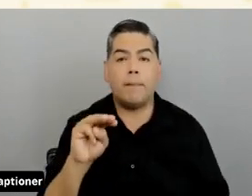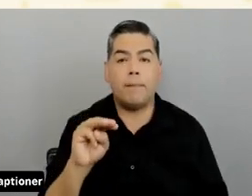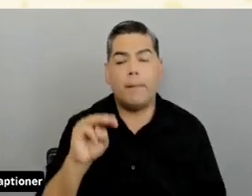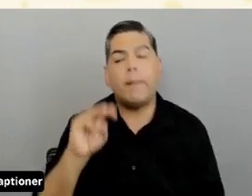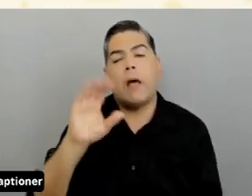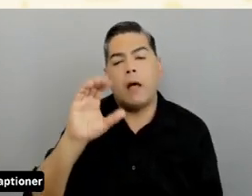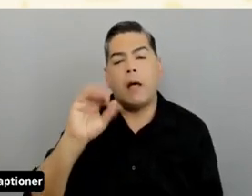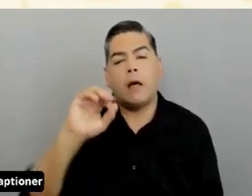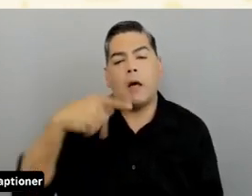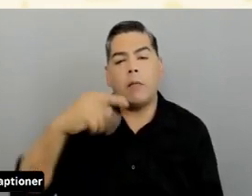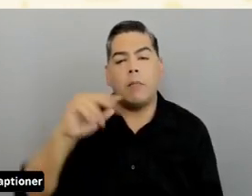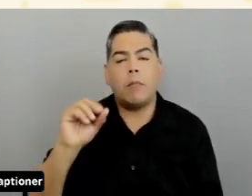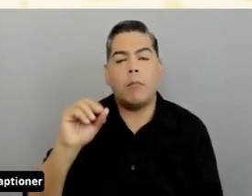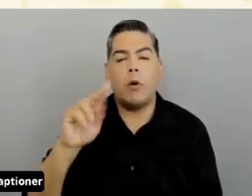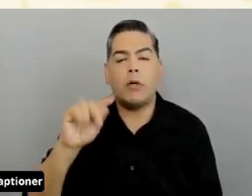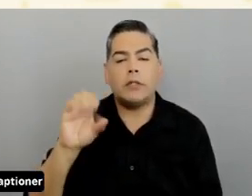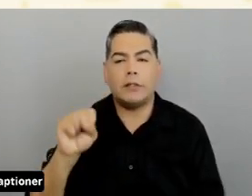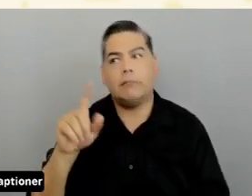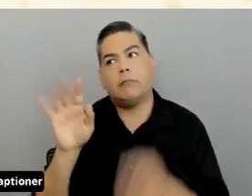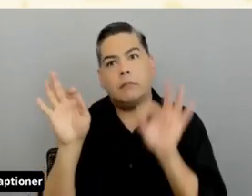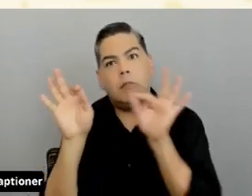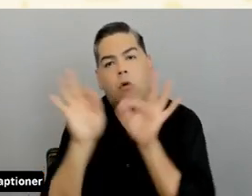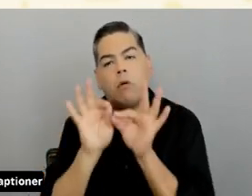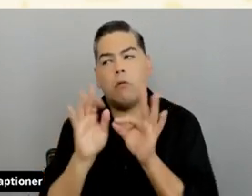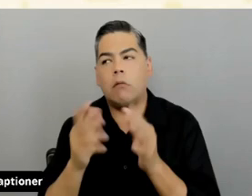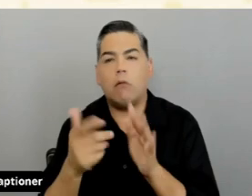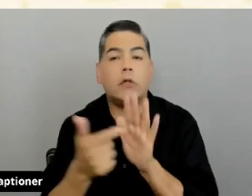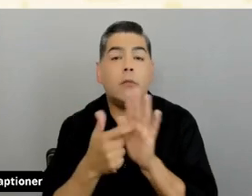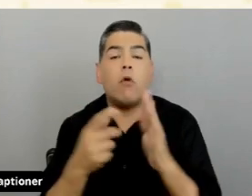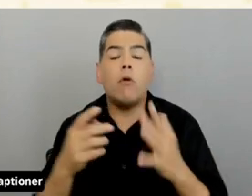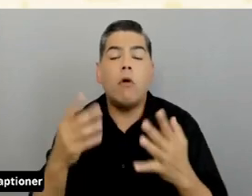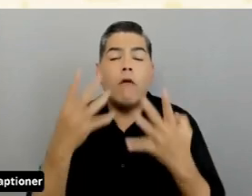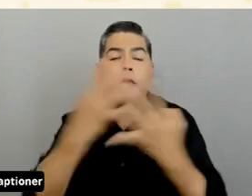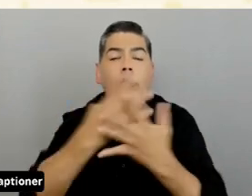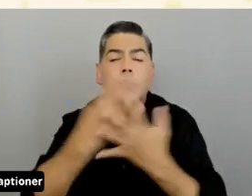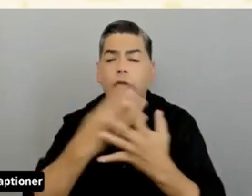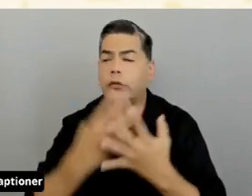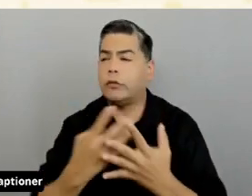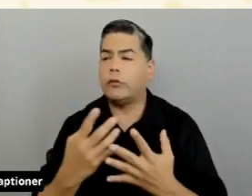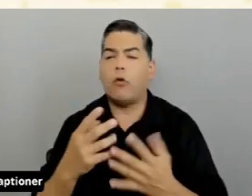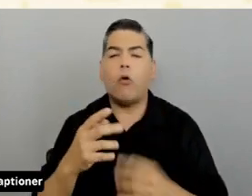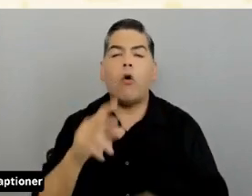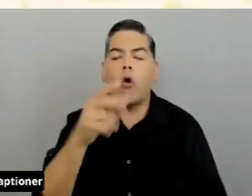When you create filters, or when you create horizontal navigation menus,